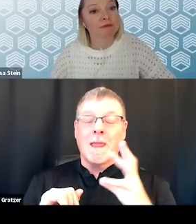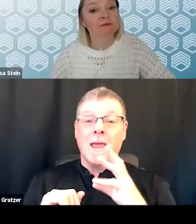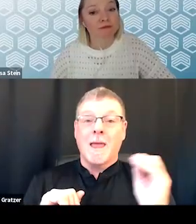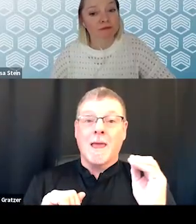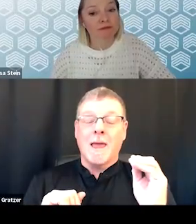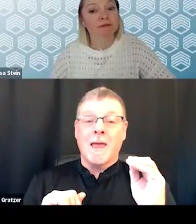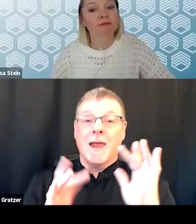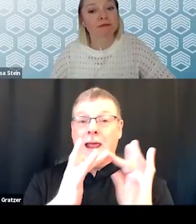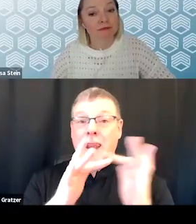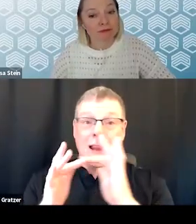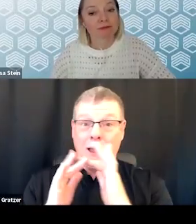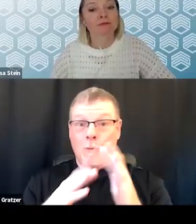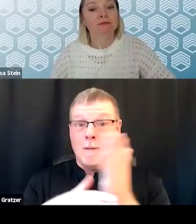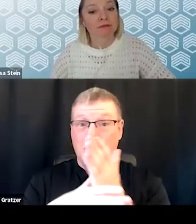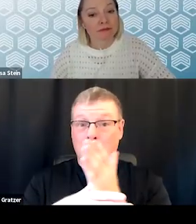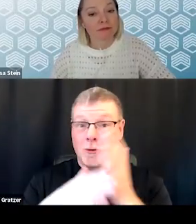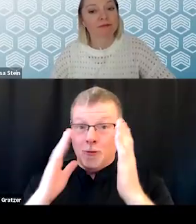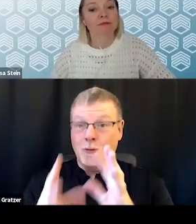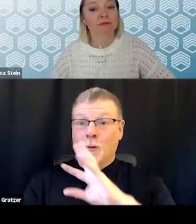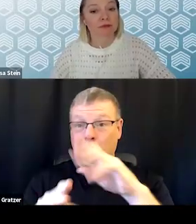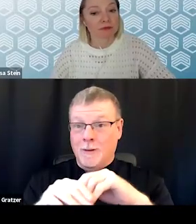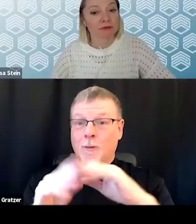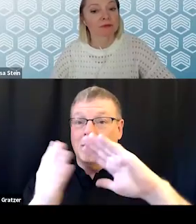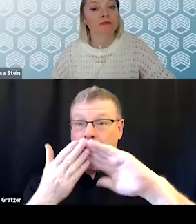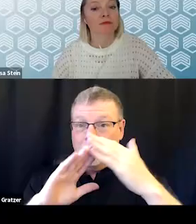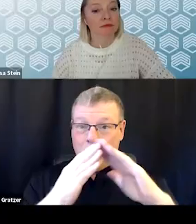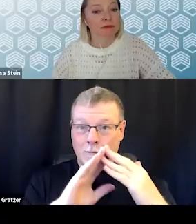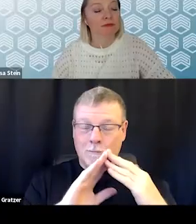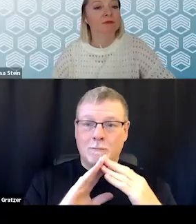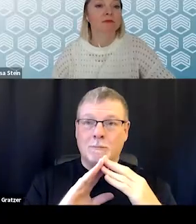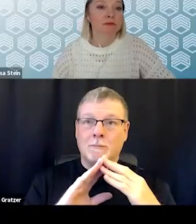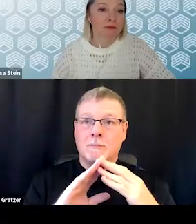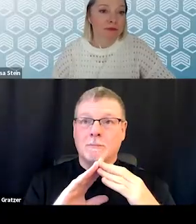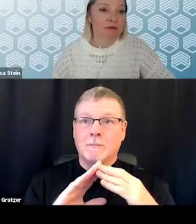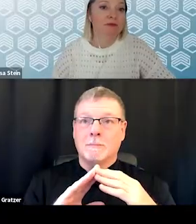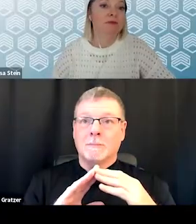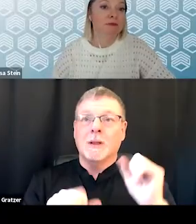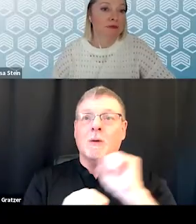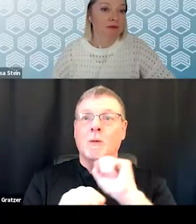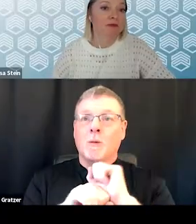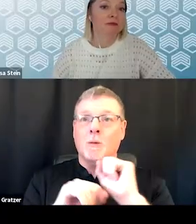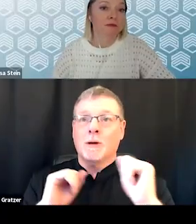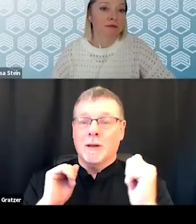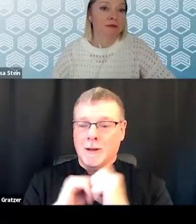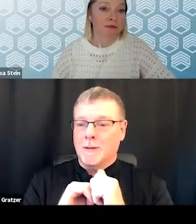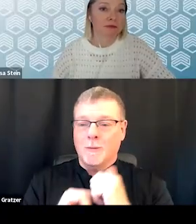those are organizations that are embedded within the community and are working with community every day